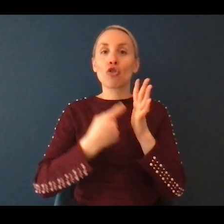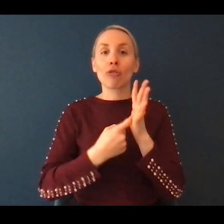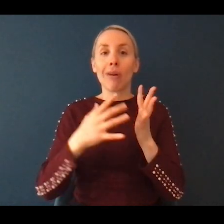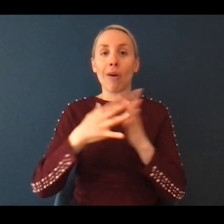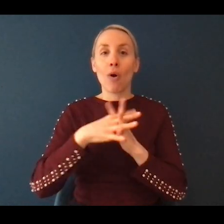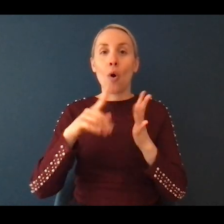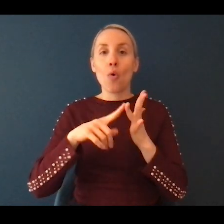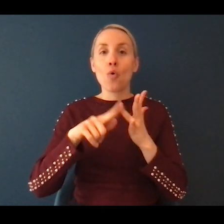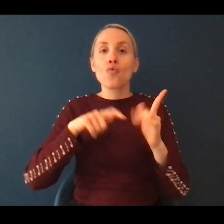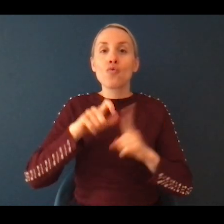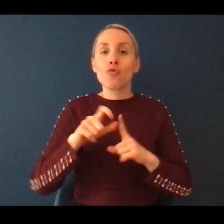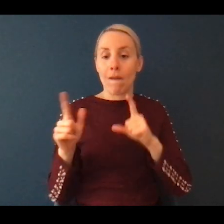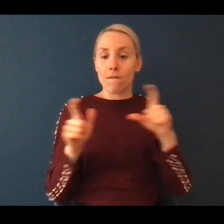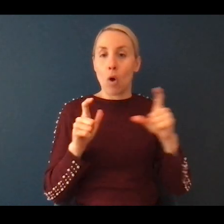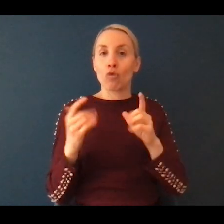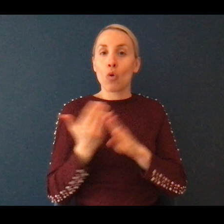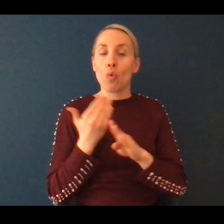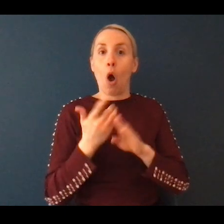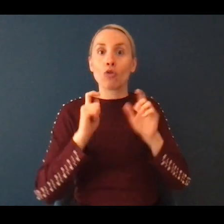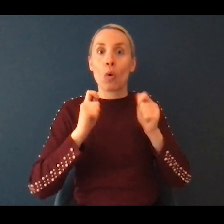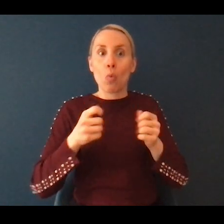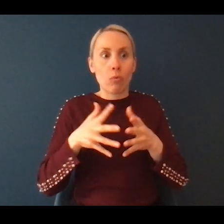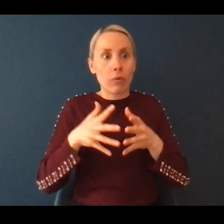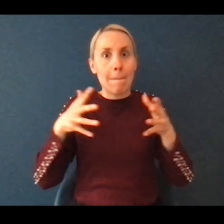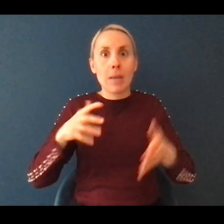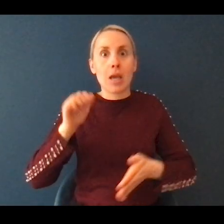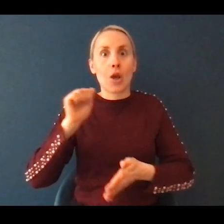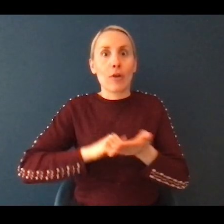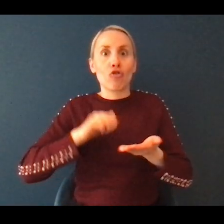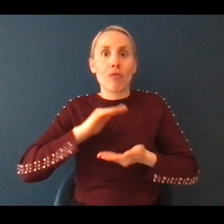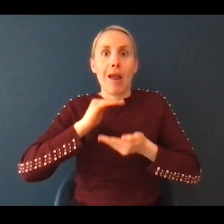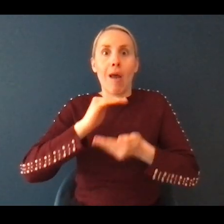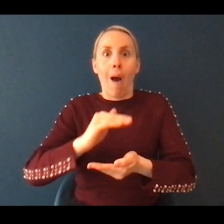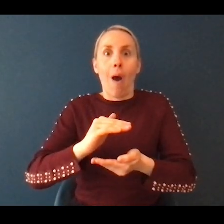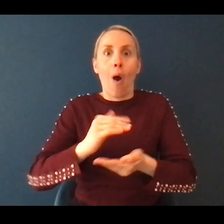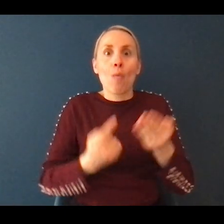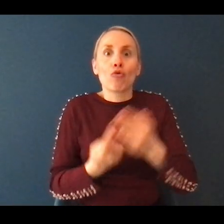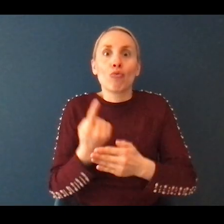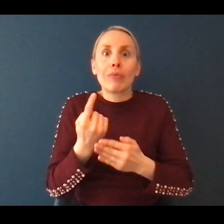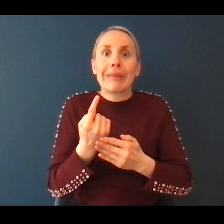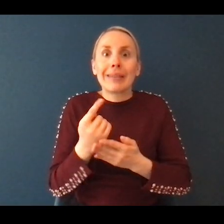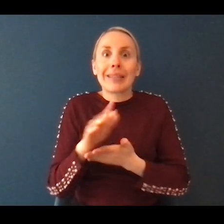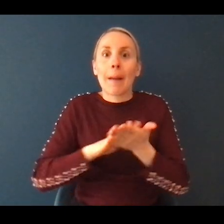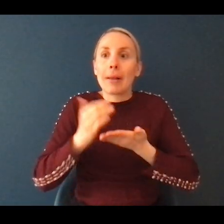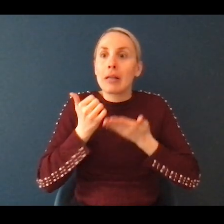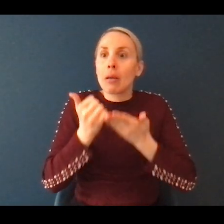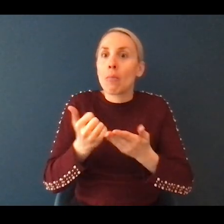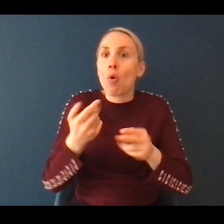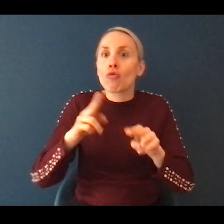Awards are a major commissioning opportunity supporting early-career artists working with